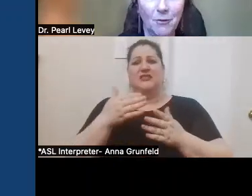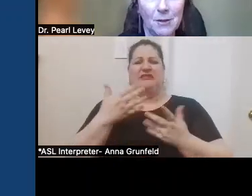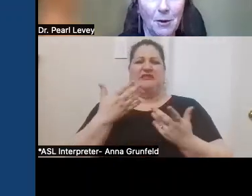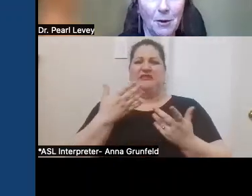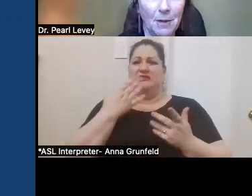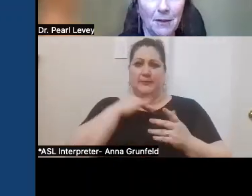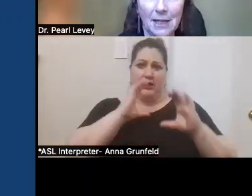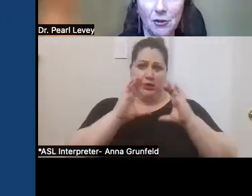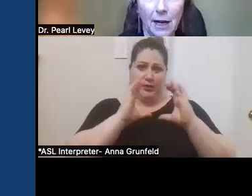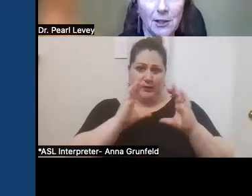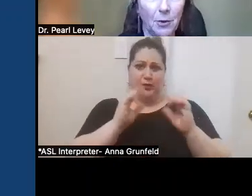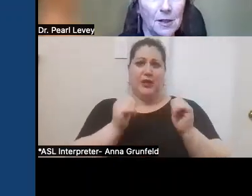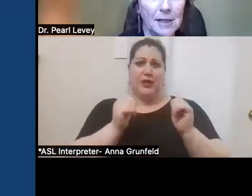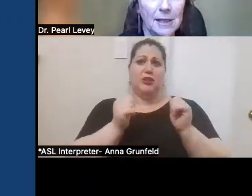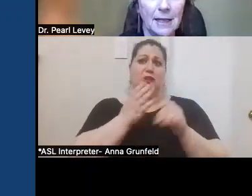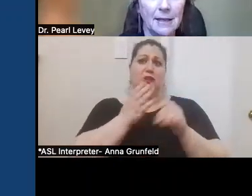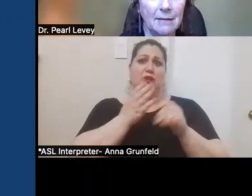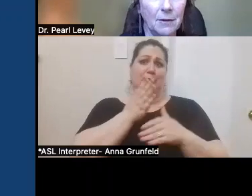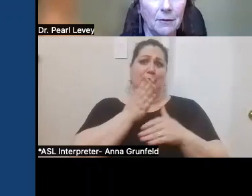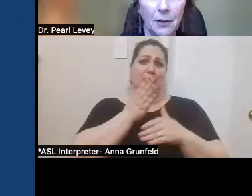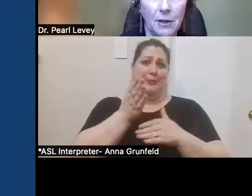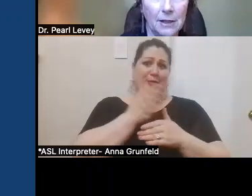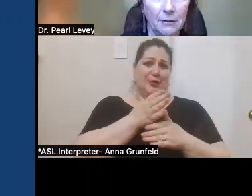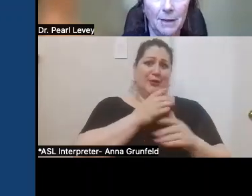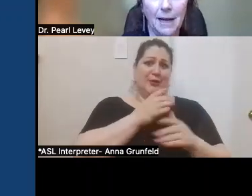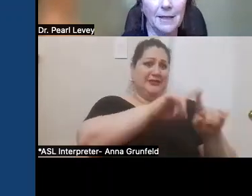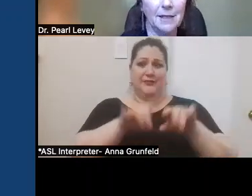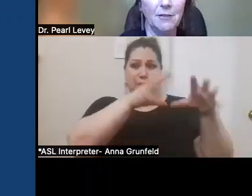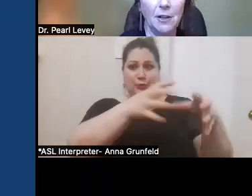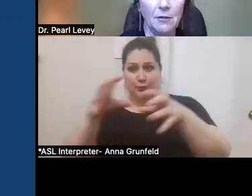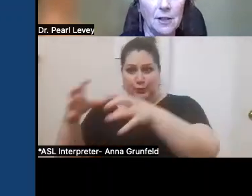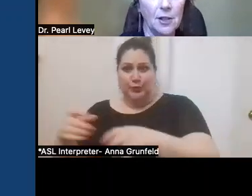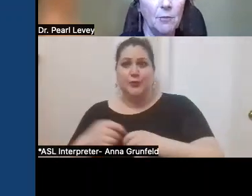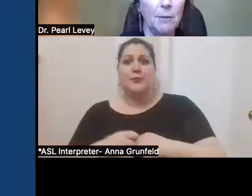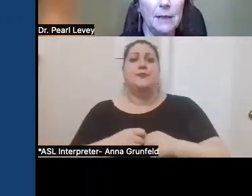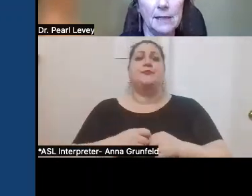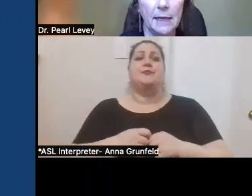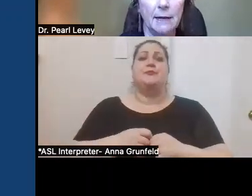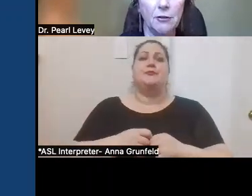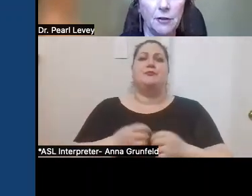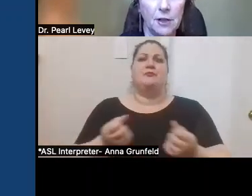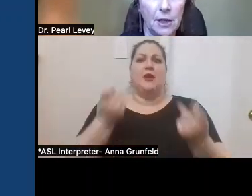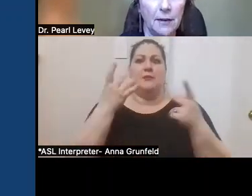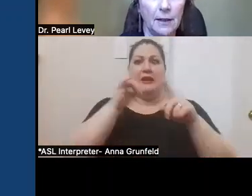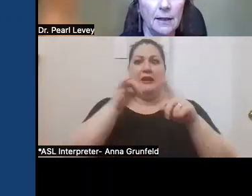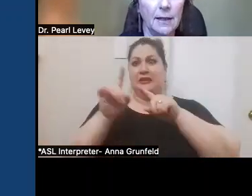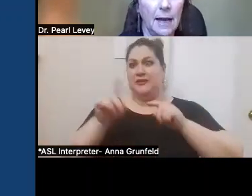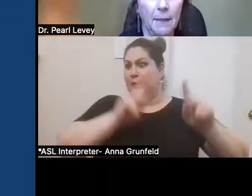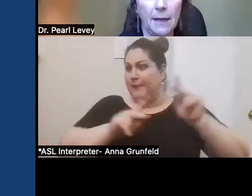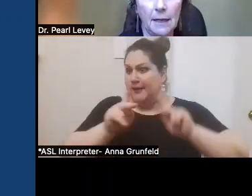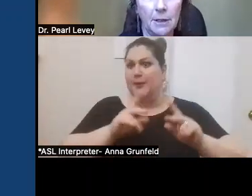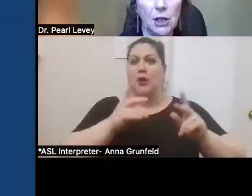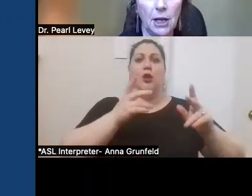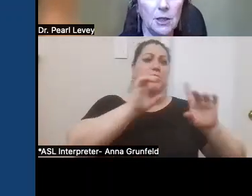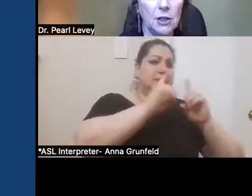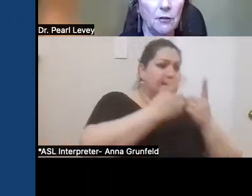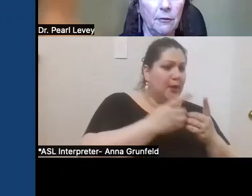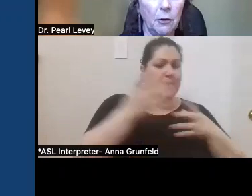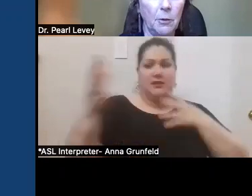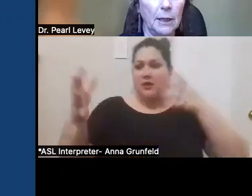We've spoken about the interactive process and very different players involved in so many pieces that have to fit together. And that can be challenging for everybody.